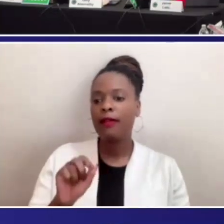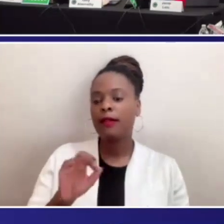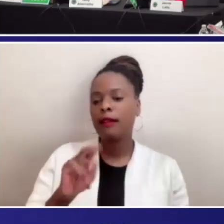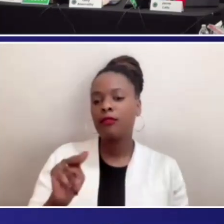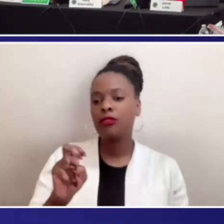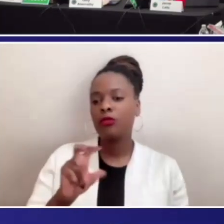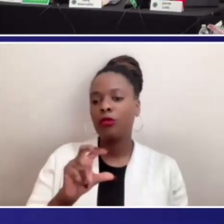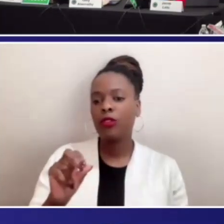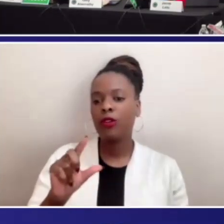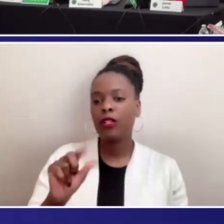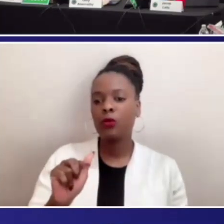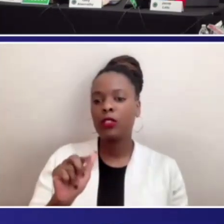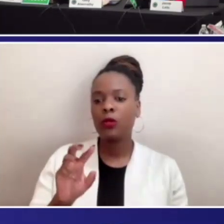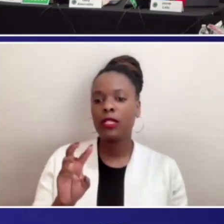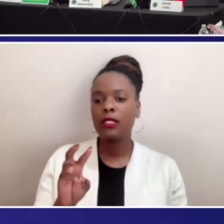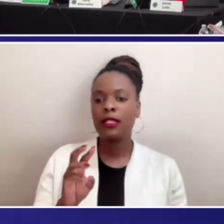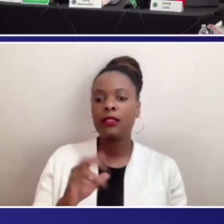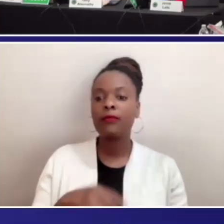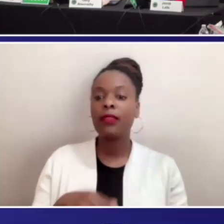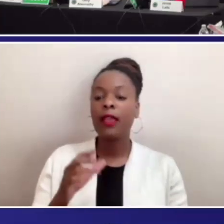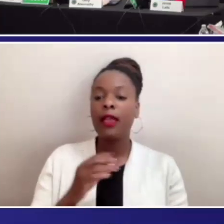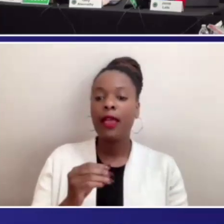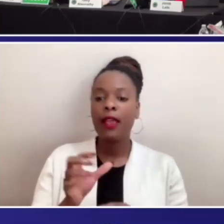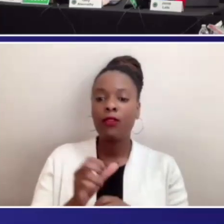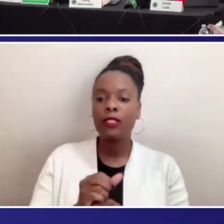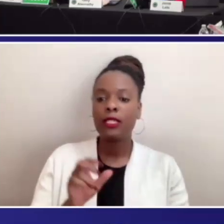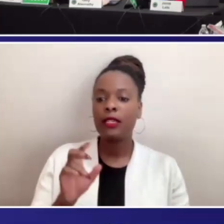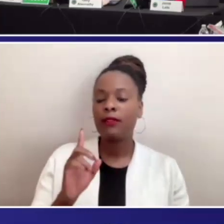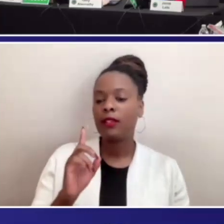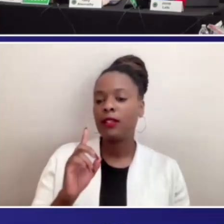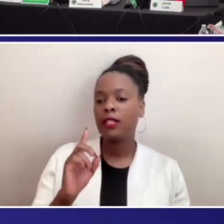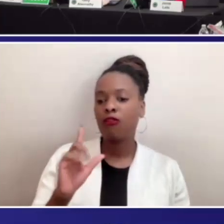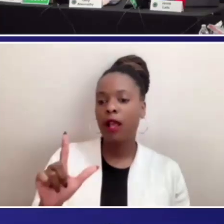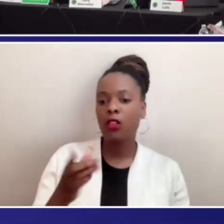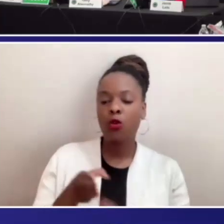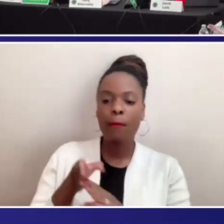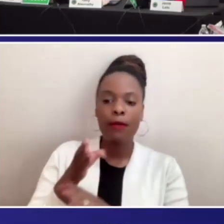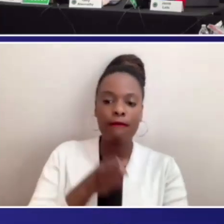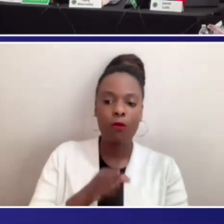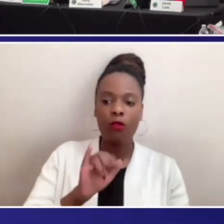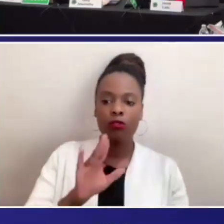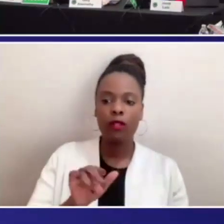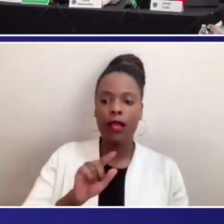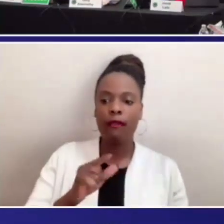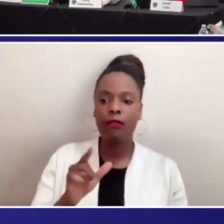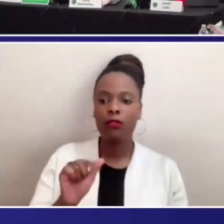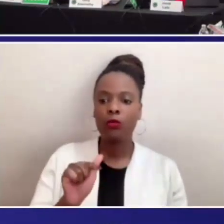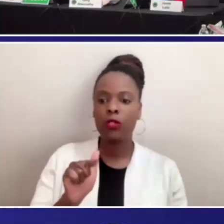Paragraph (c), if the student withdraws in accordance with 668.22 or otherwise ceases to be enrolled in the program of study at